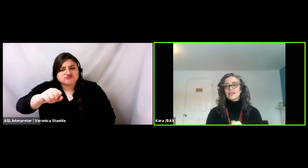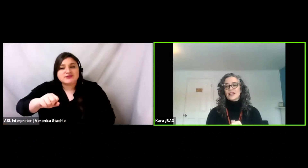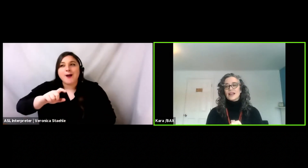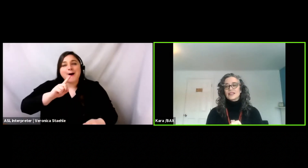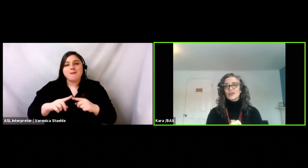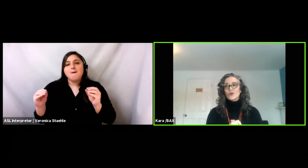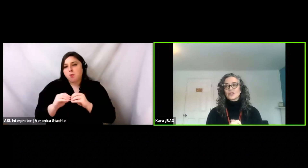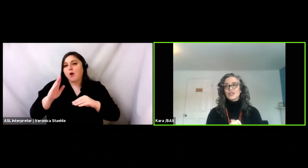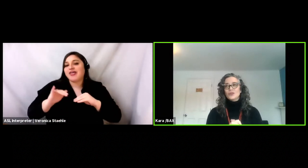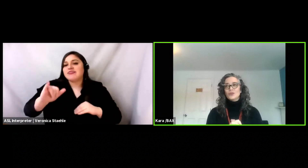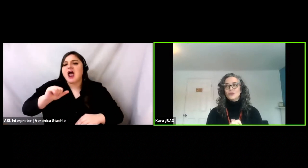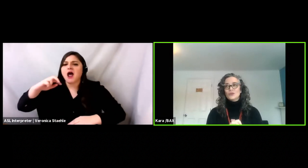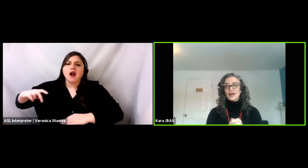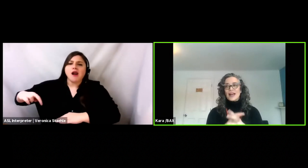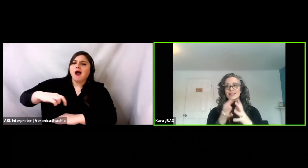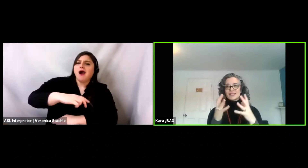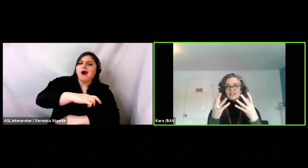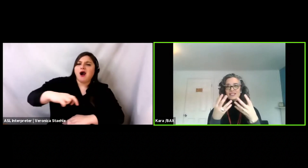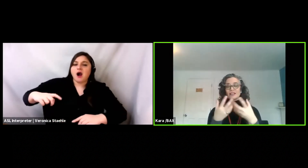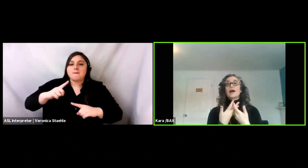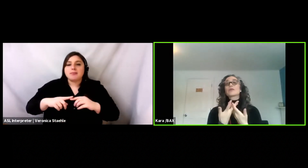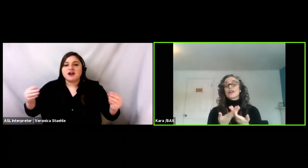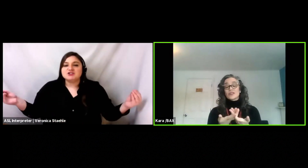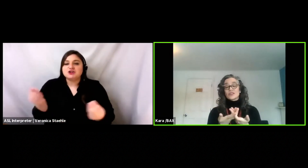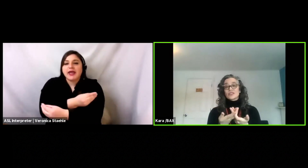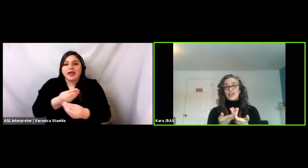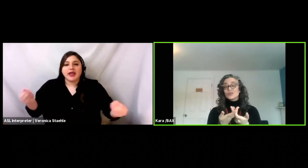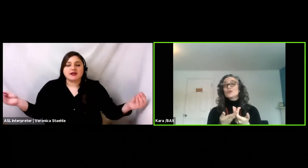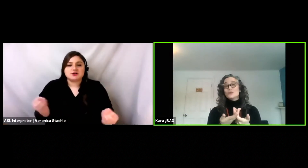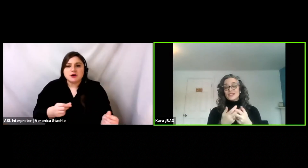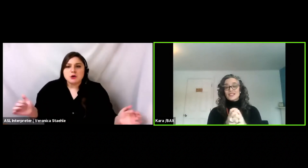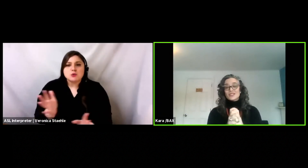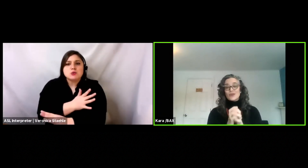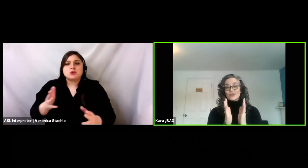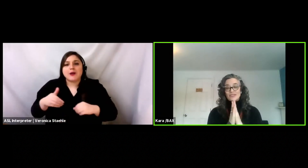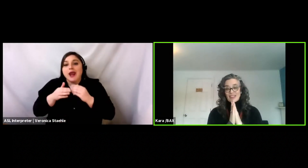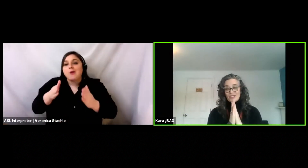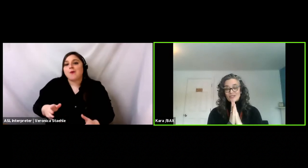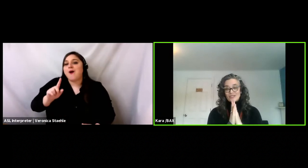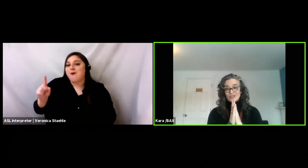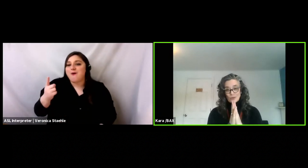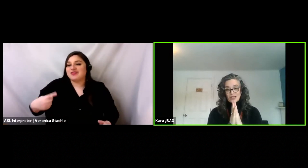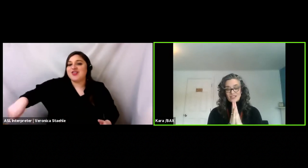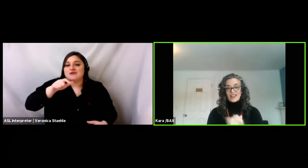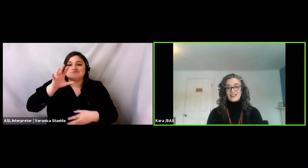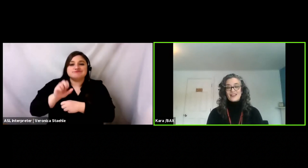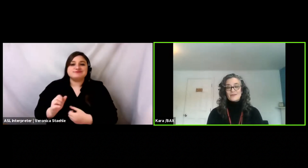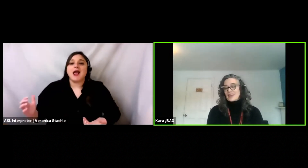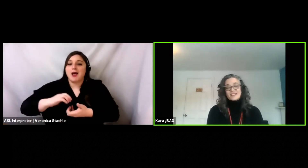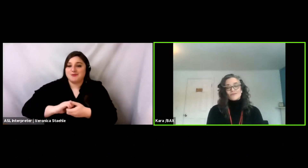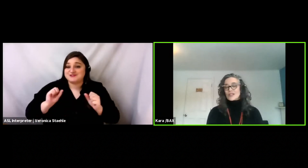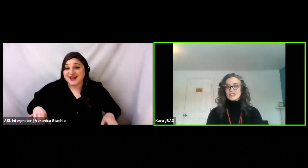that I think only you as collaborators can do. So thank you so much and I can't wait to the see